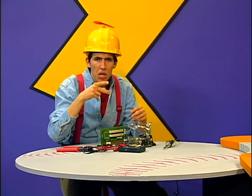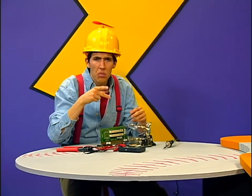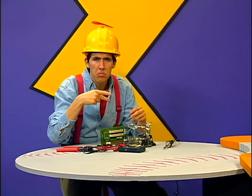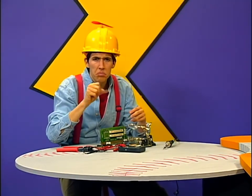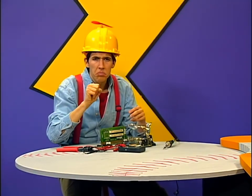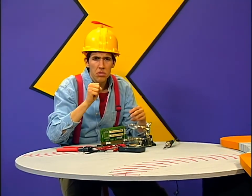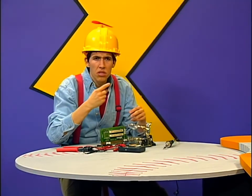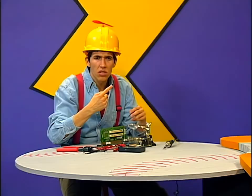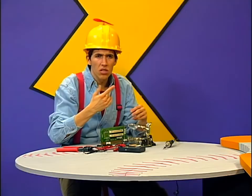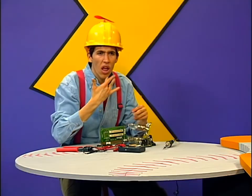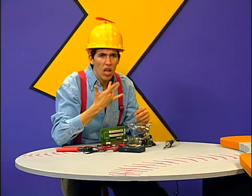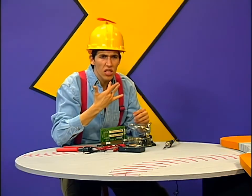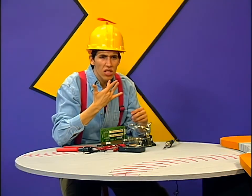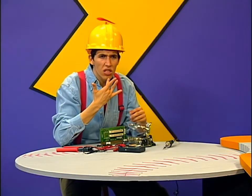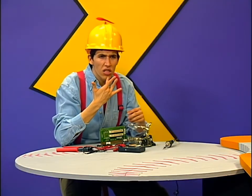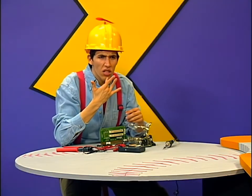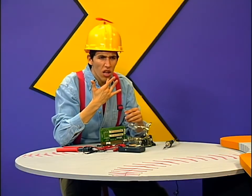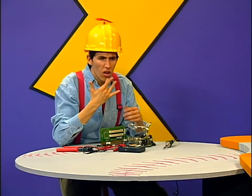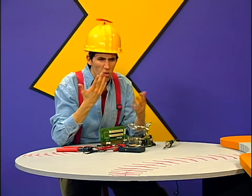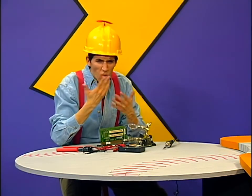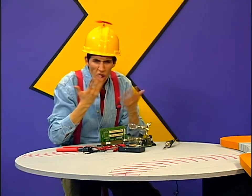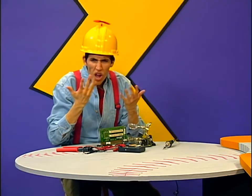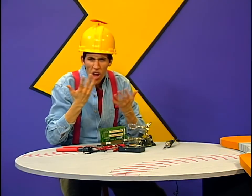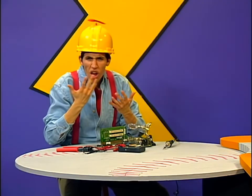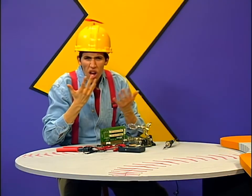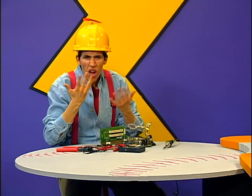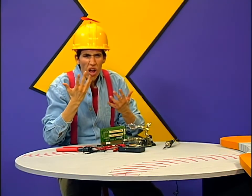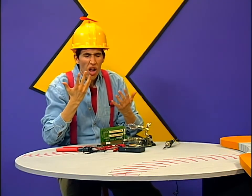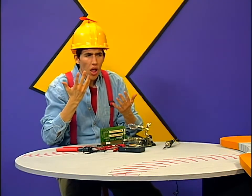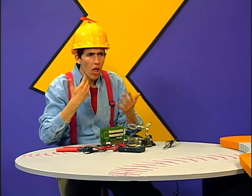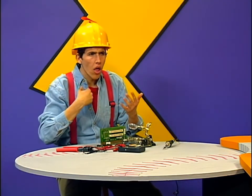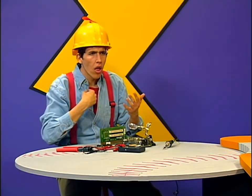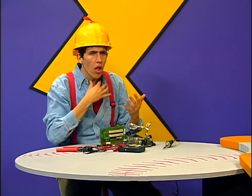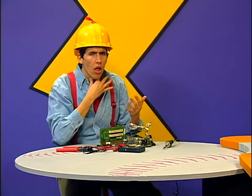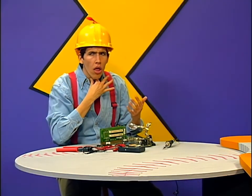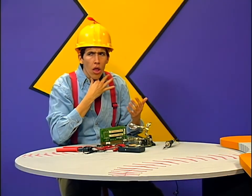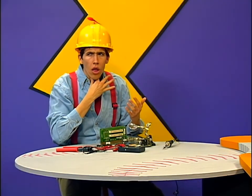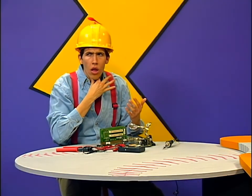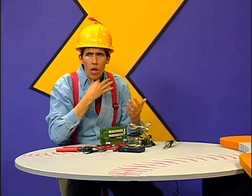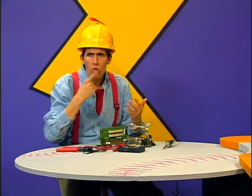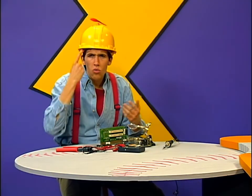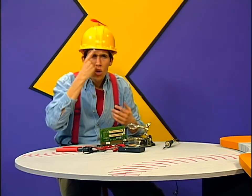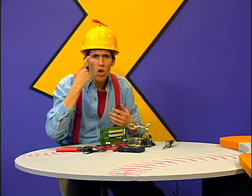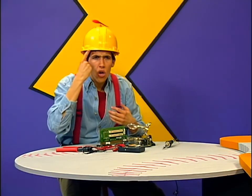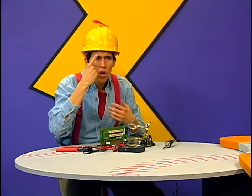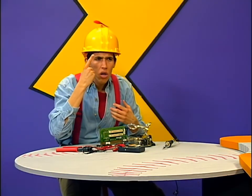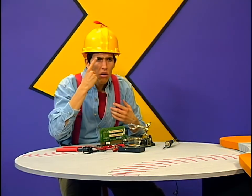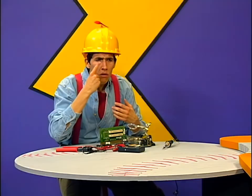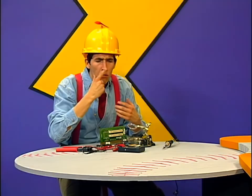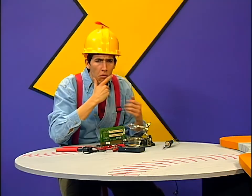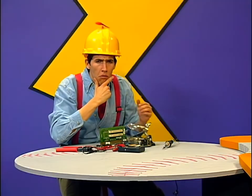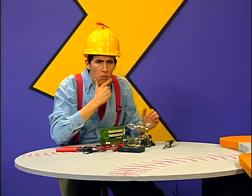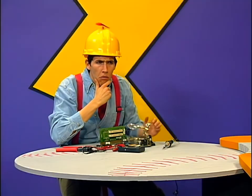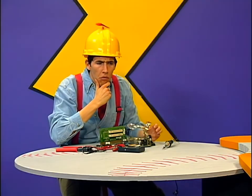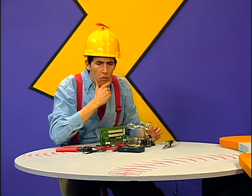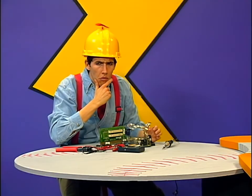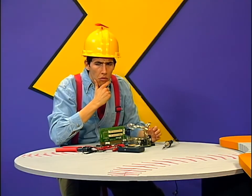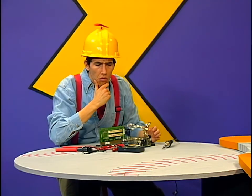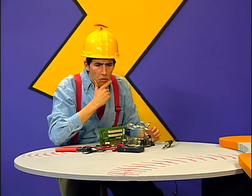HMM. I THINK BILLY'S YOUR MAN. AWHHH. HERE YOU ARE, DOC.